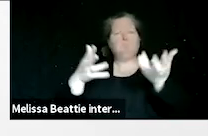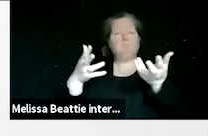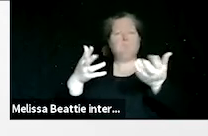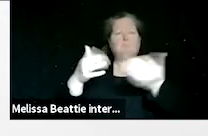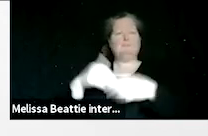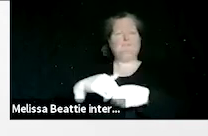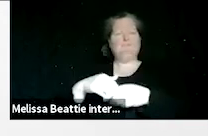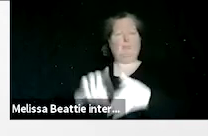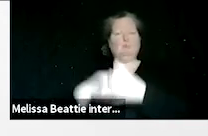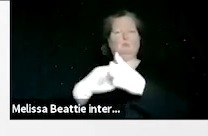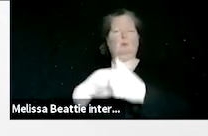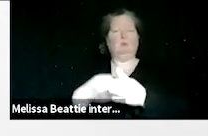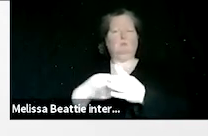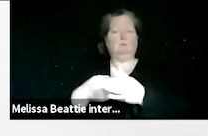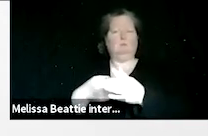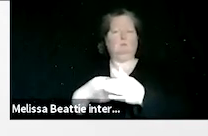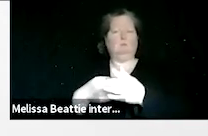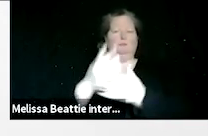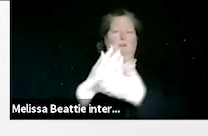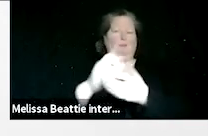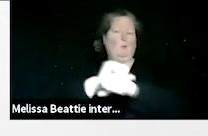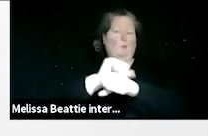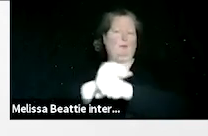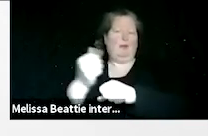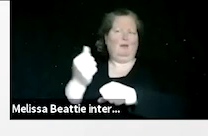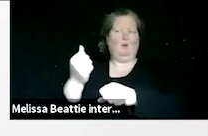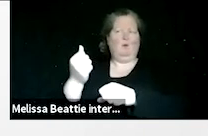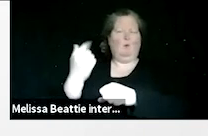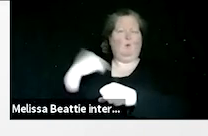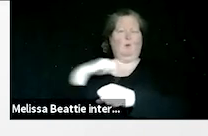Rick Mislan: From some of the work we've talked about both the large side and your side so